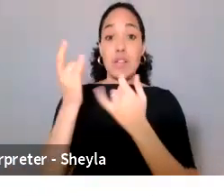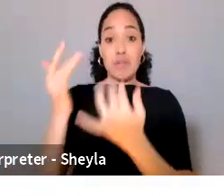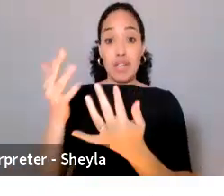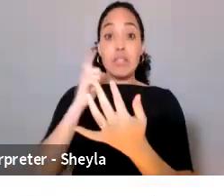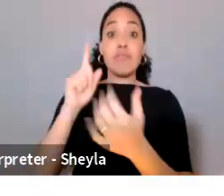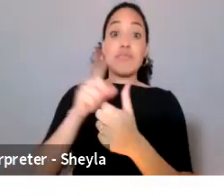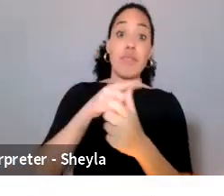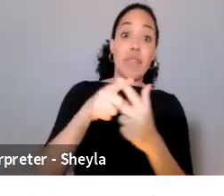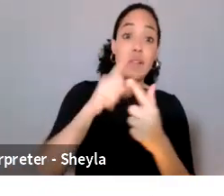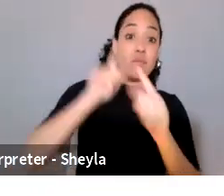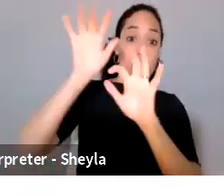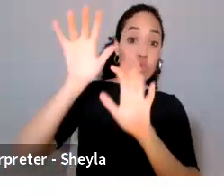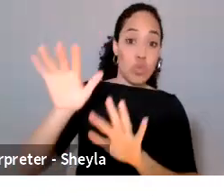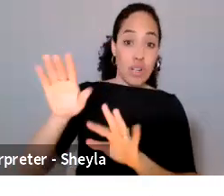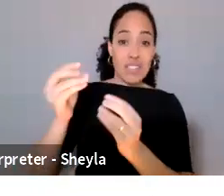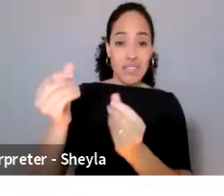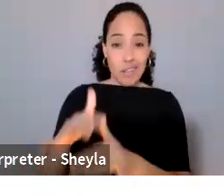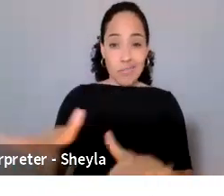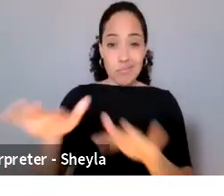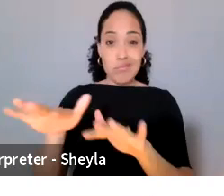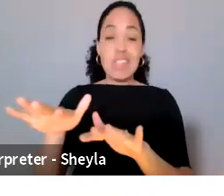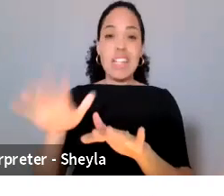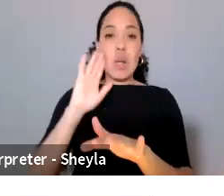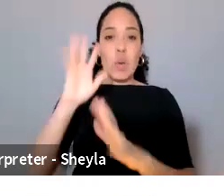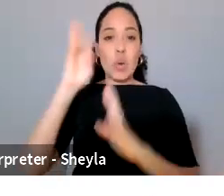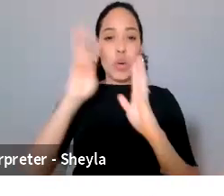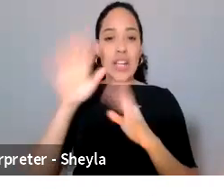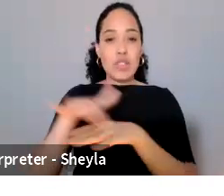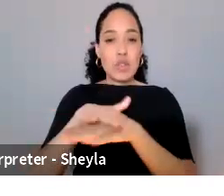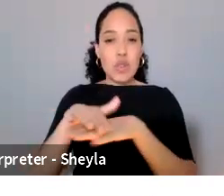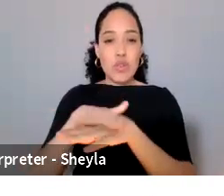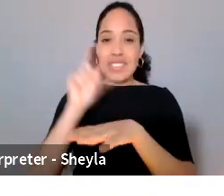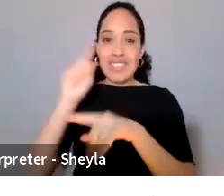fire can bake the ground creating a surface that will not absorb water and can increase the speed